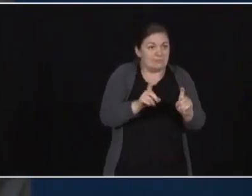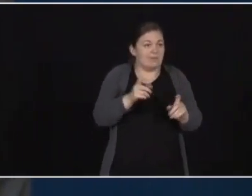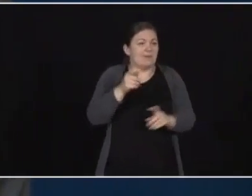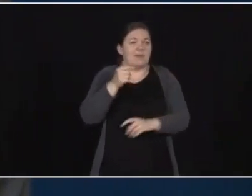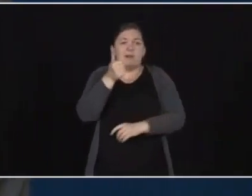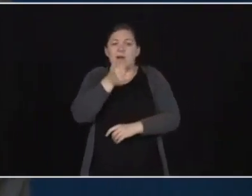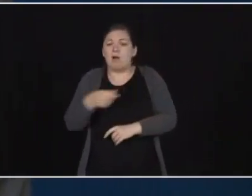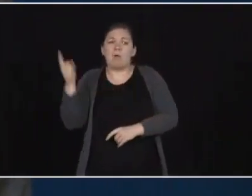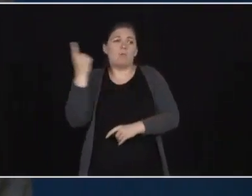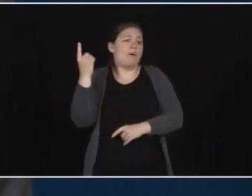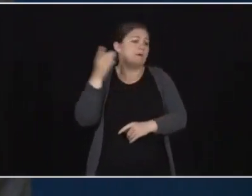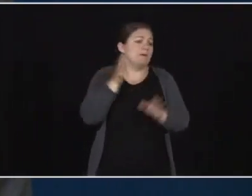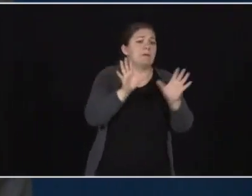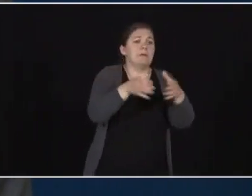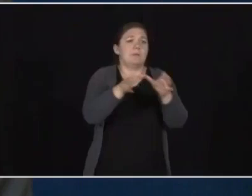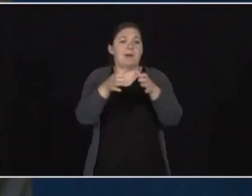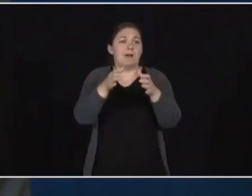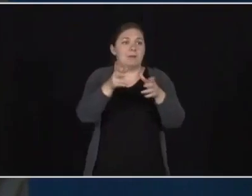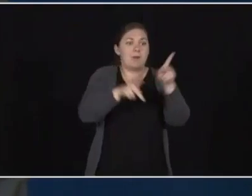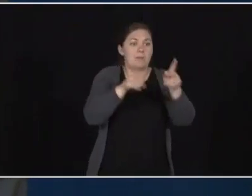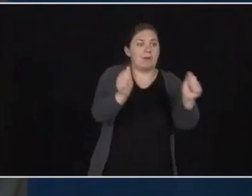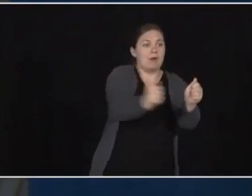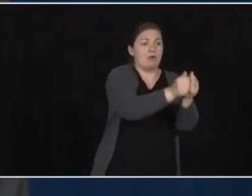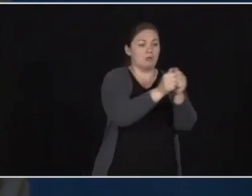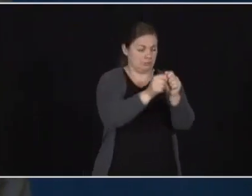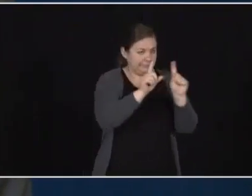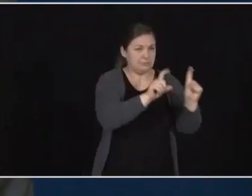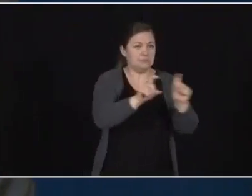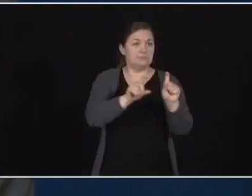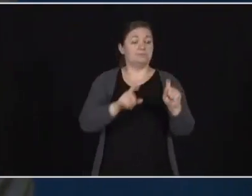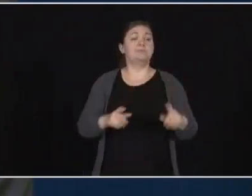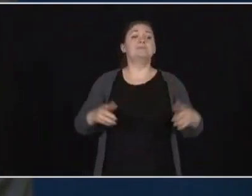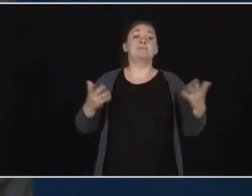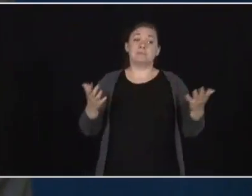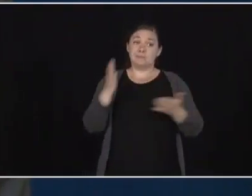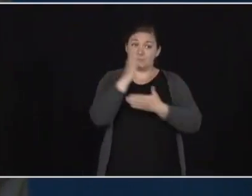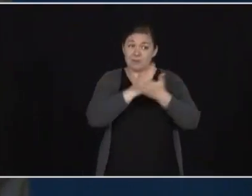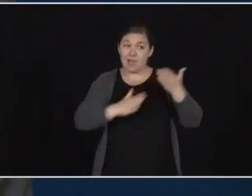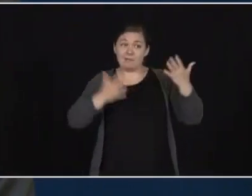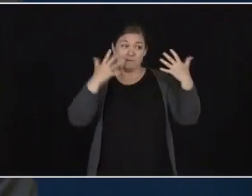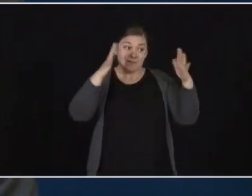Congregate Garrett care setting there's an action plan being worked that is being finalized as far as additional testing.